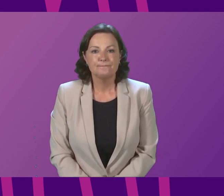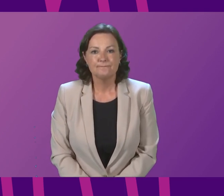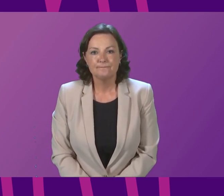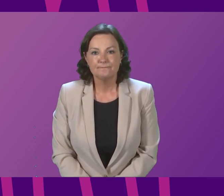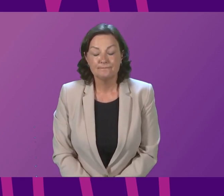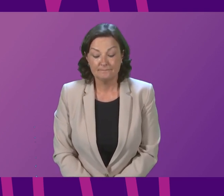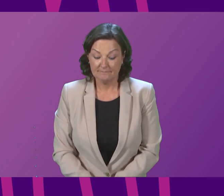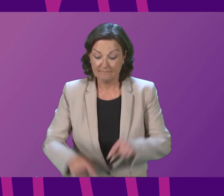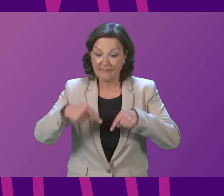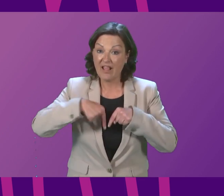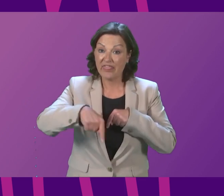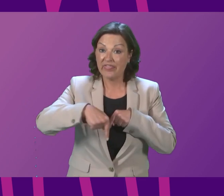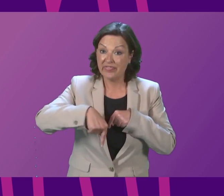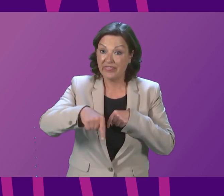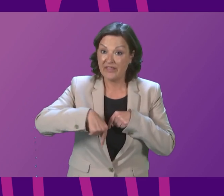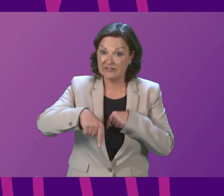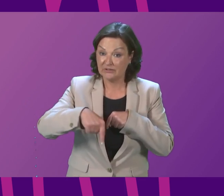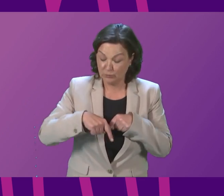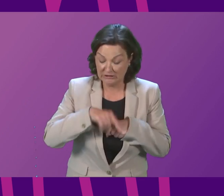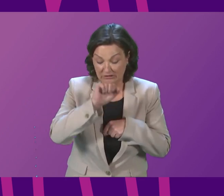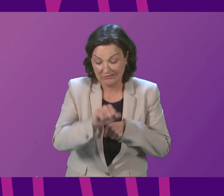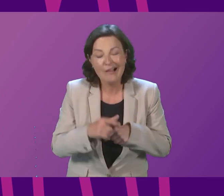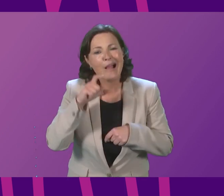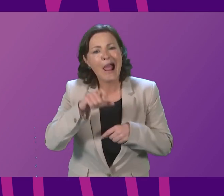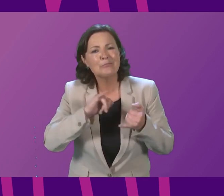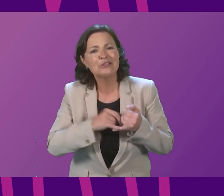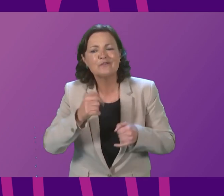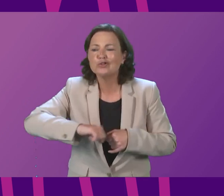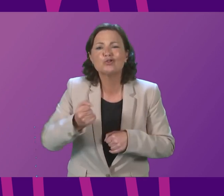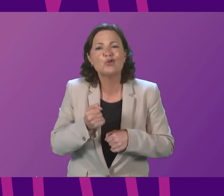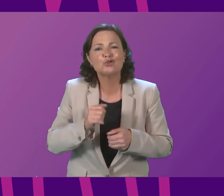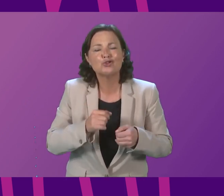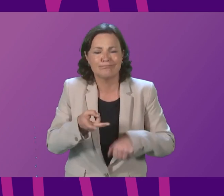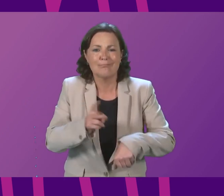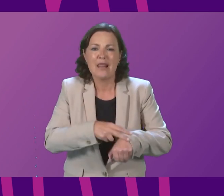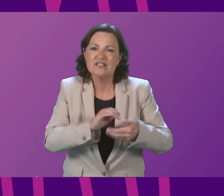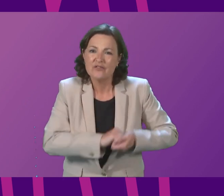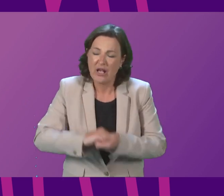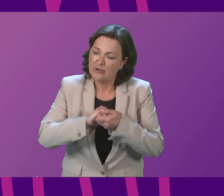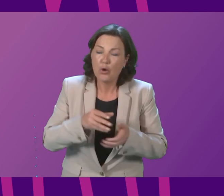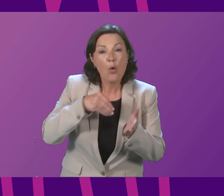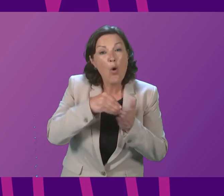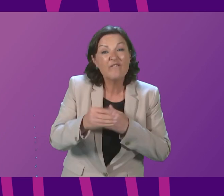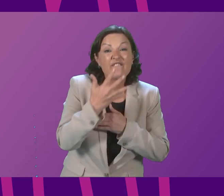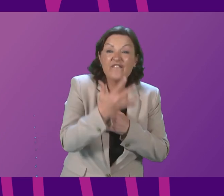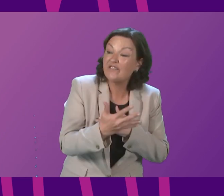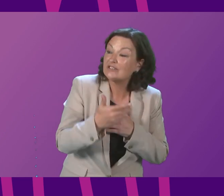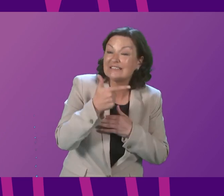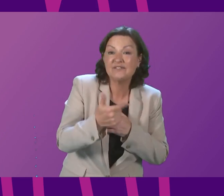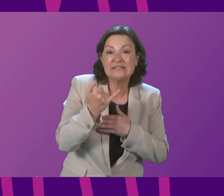This week, Calum Steele of the Scottish Police Federation described the police pay offer of £565 as “derisory”.